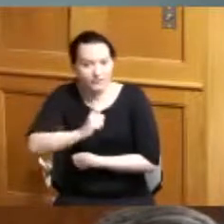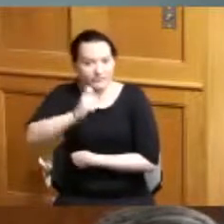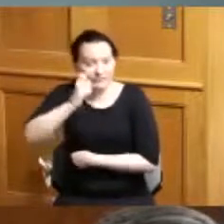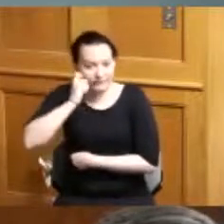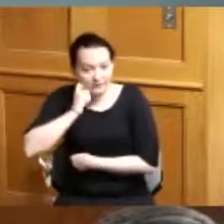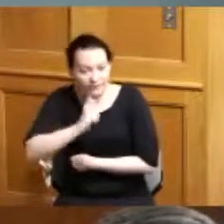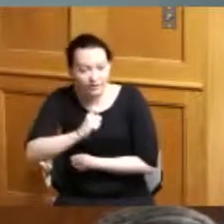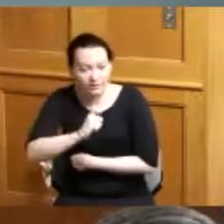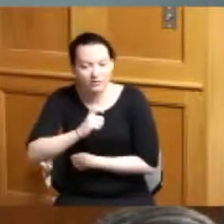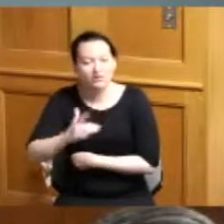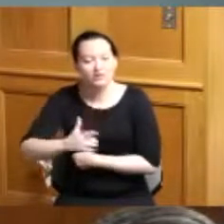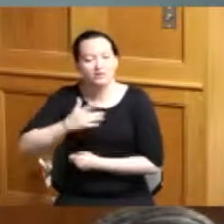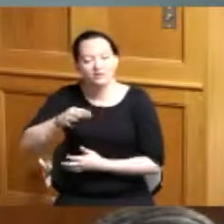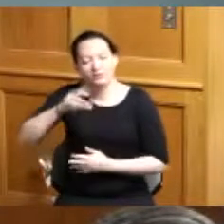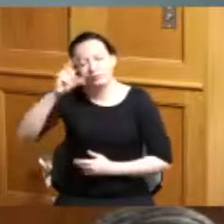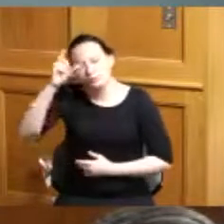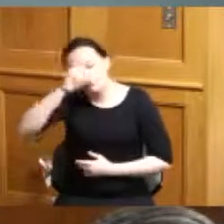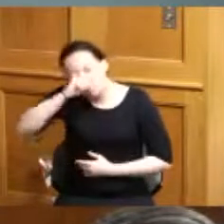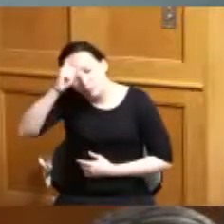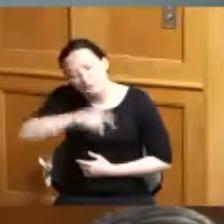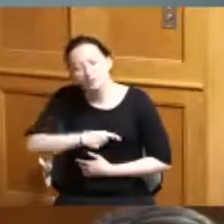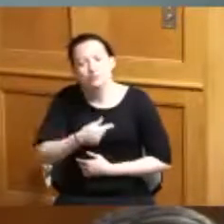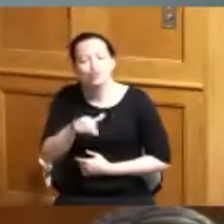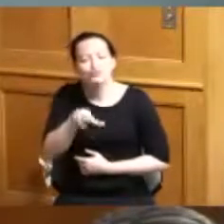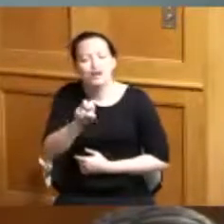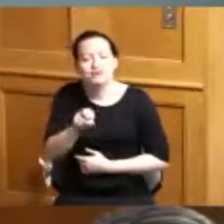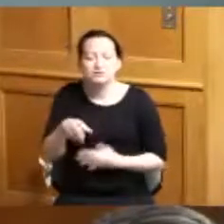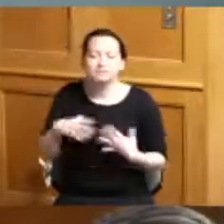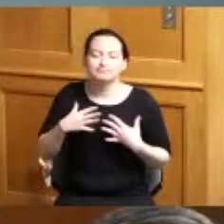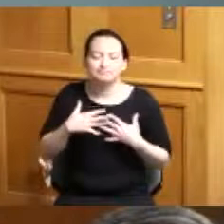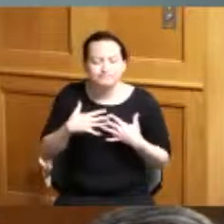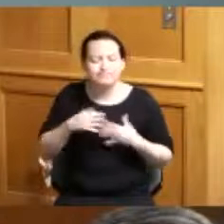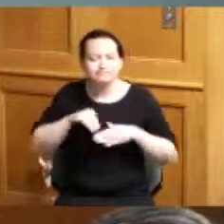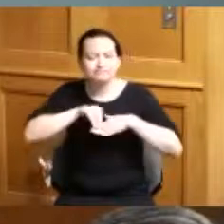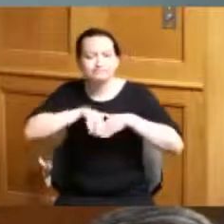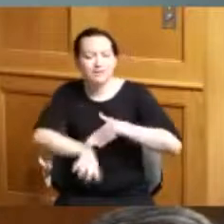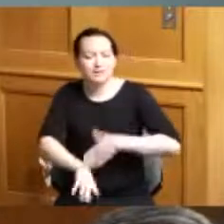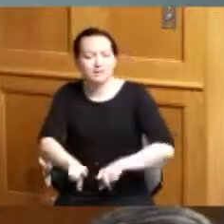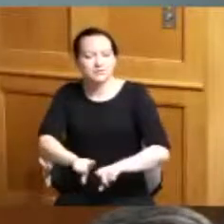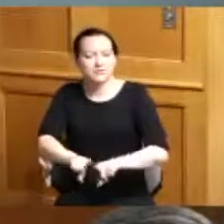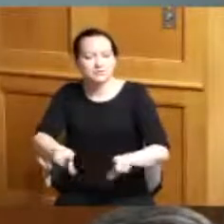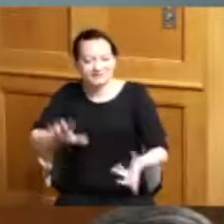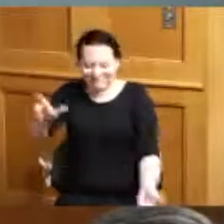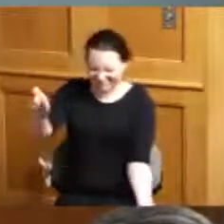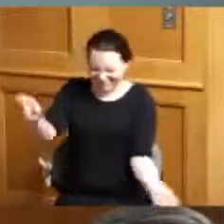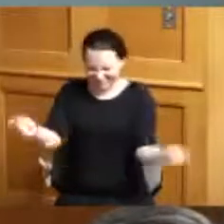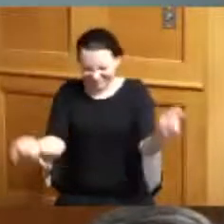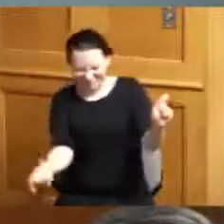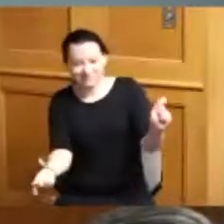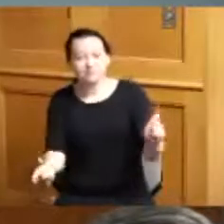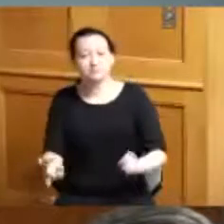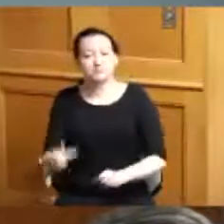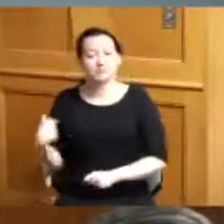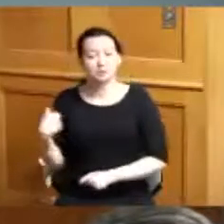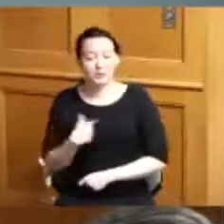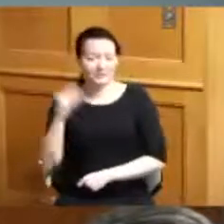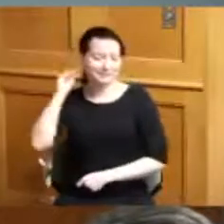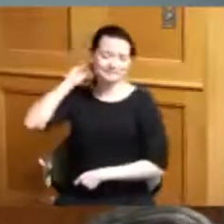with Grace and wisdom to make a difference and that's the Legacy that we carry on with this board